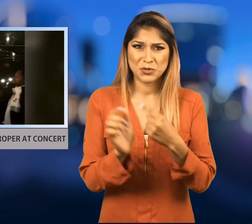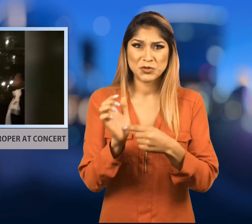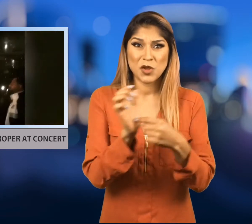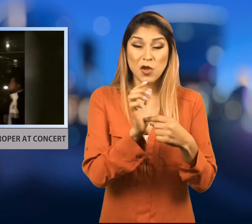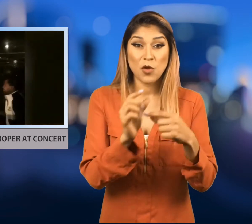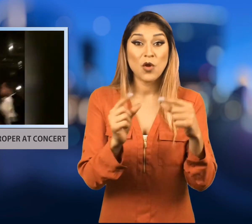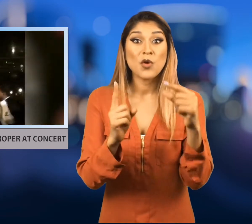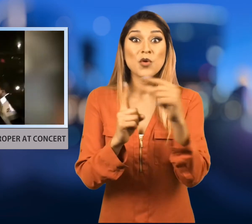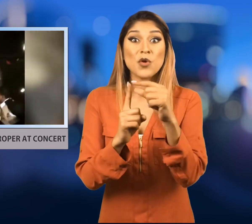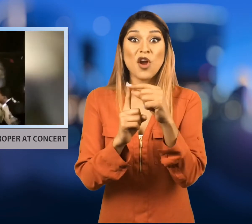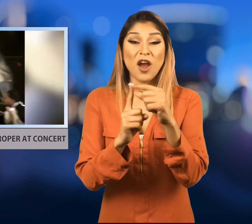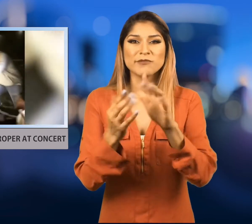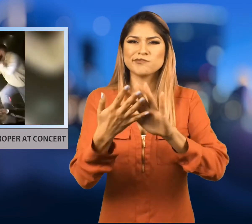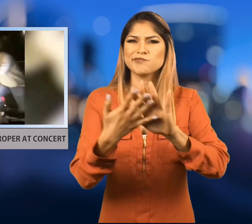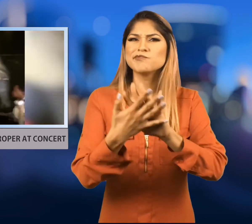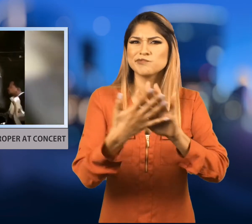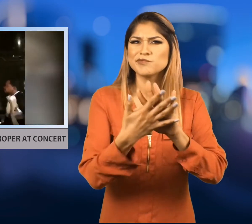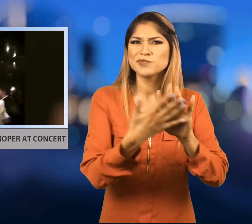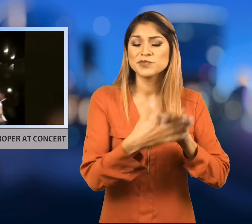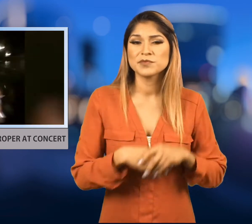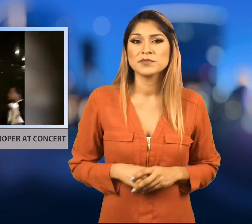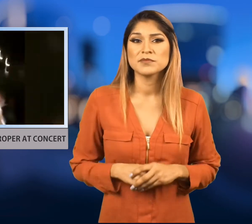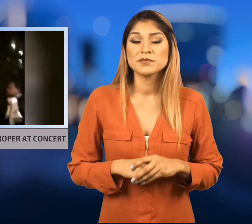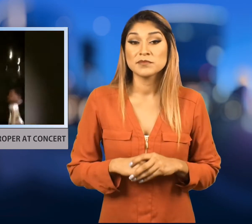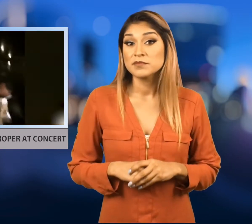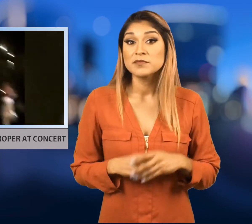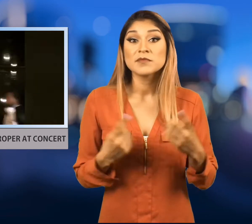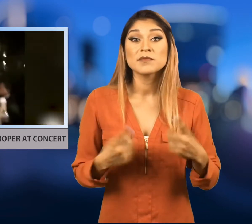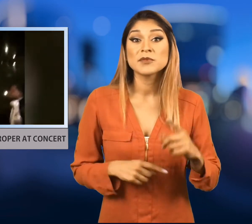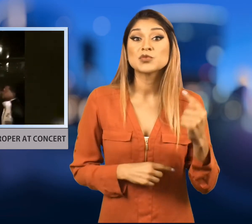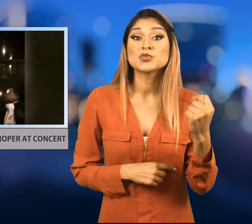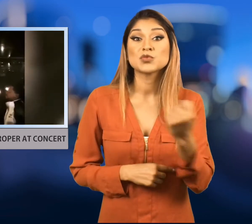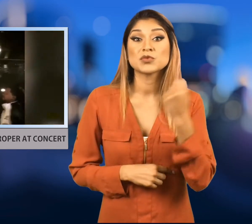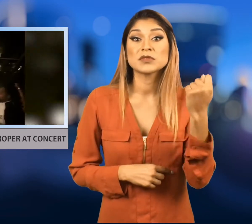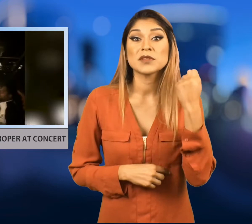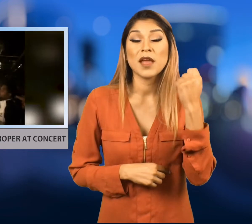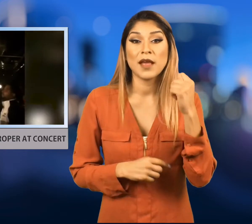blanked out the words on the screen. On Tuesday rapper